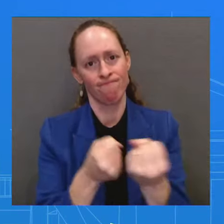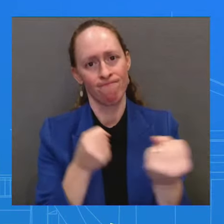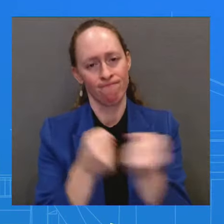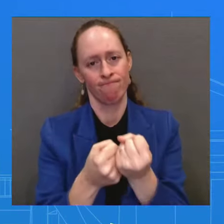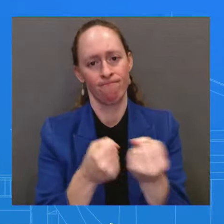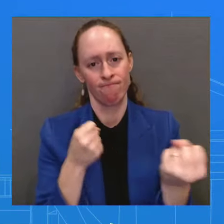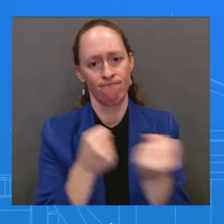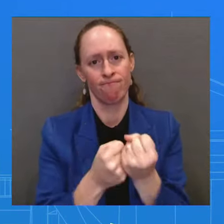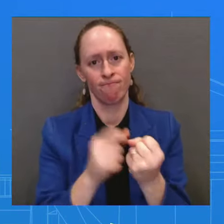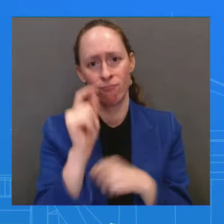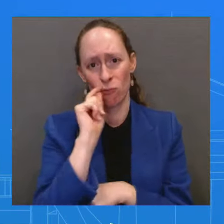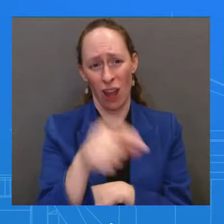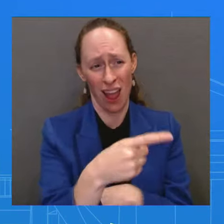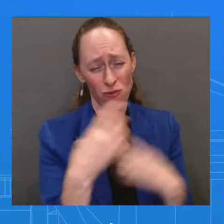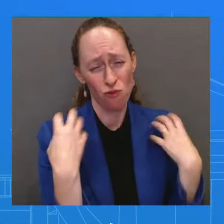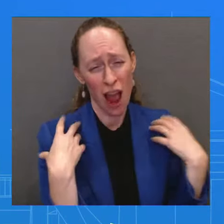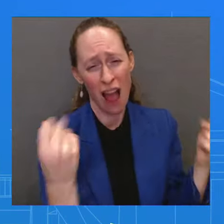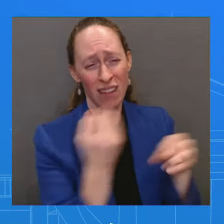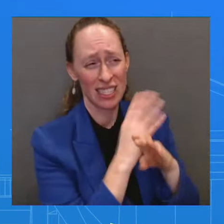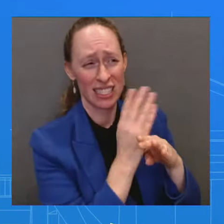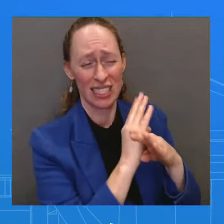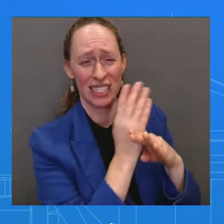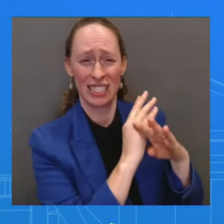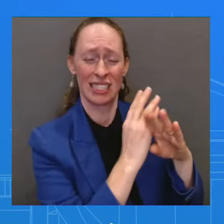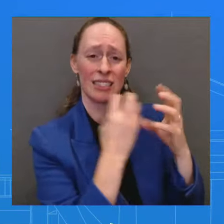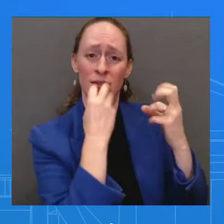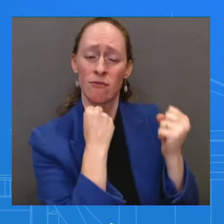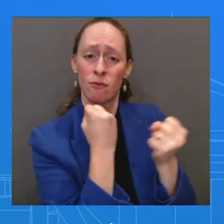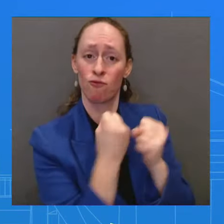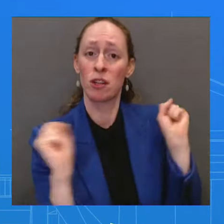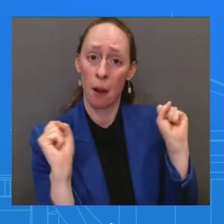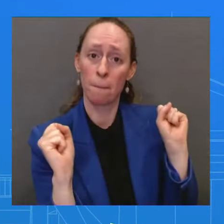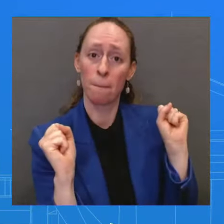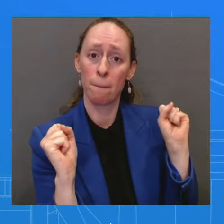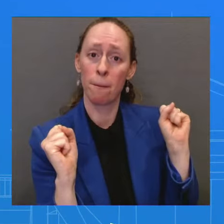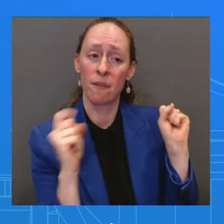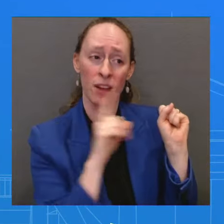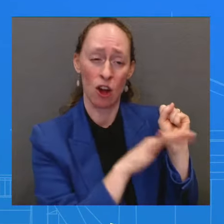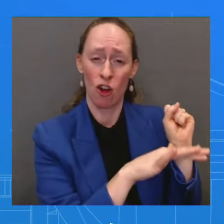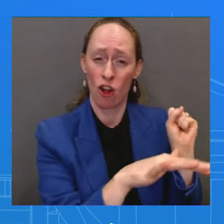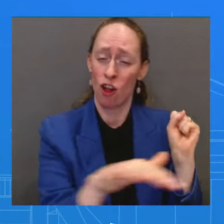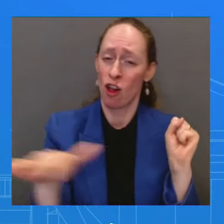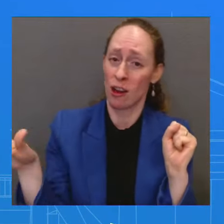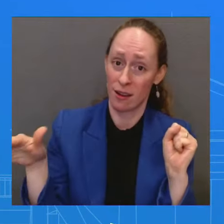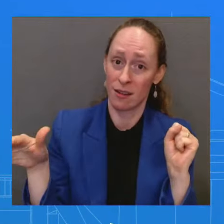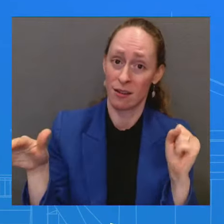And what he said is, basically, it would be -- it would be a major mistake for us to walk away from that,